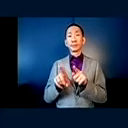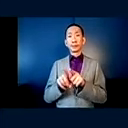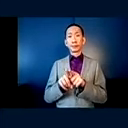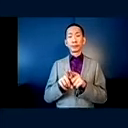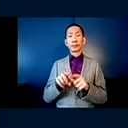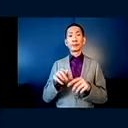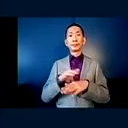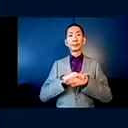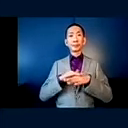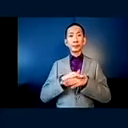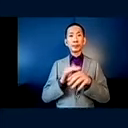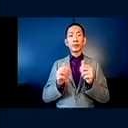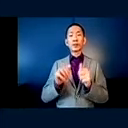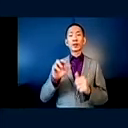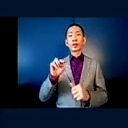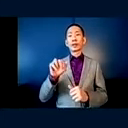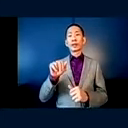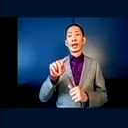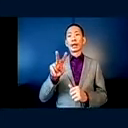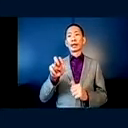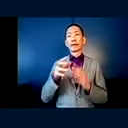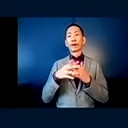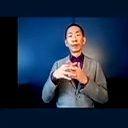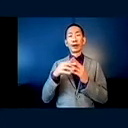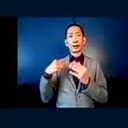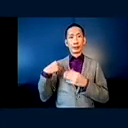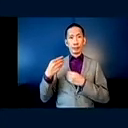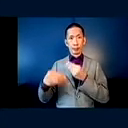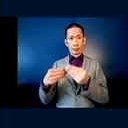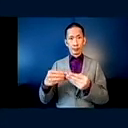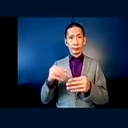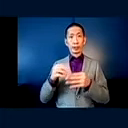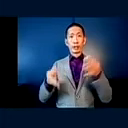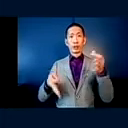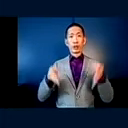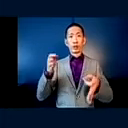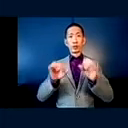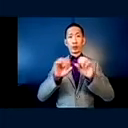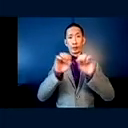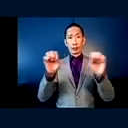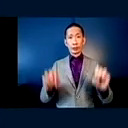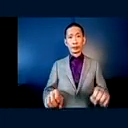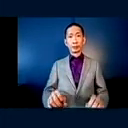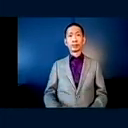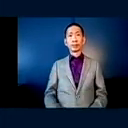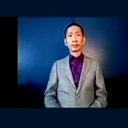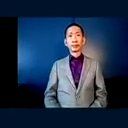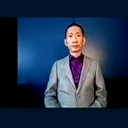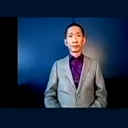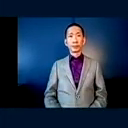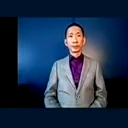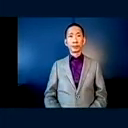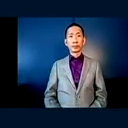IT FOR THINGS LIKE FOR INSTANCE INDIAN OR NATIVE AMERICAN ANCESTRY IN THE COURT SYSTEM.